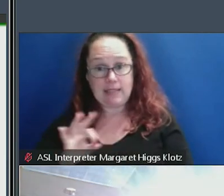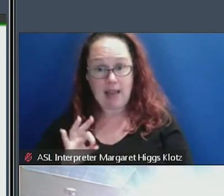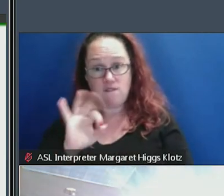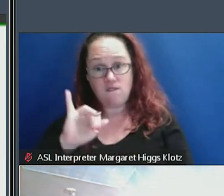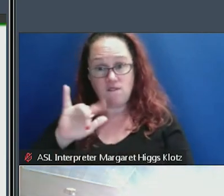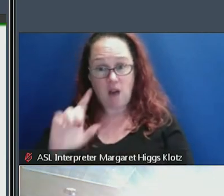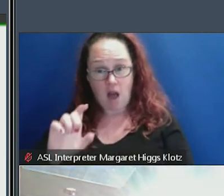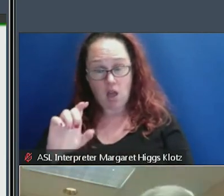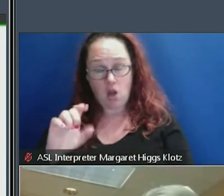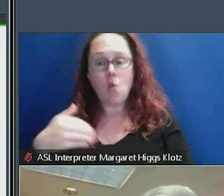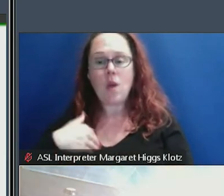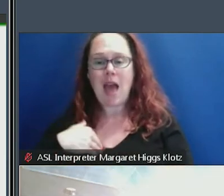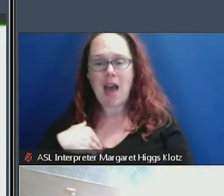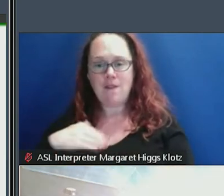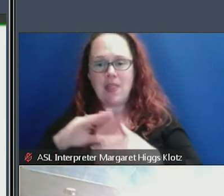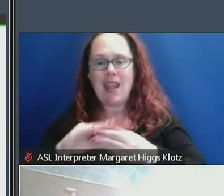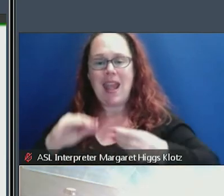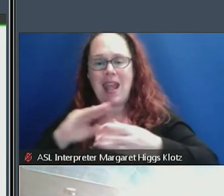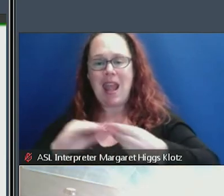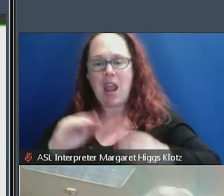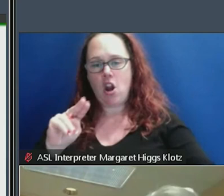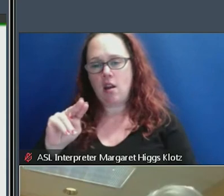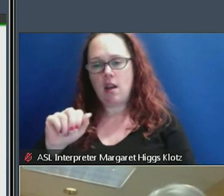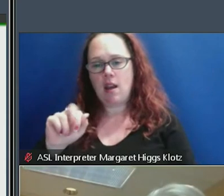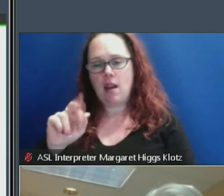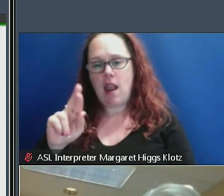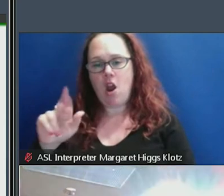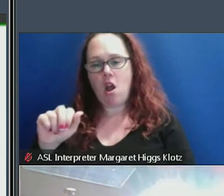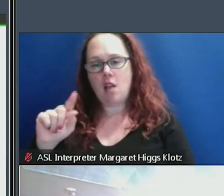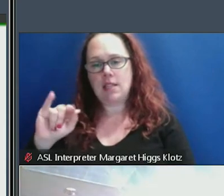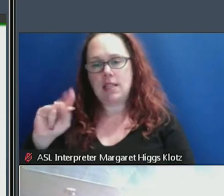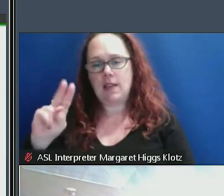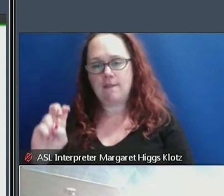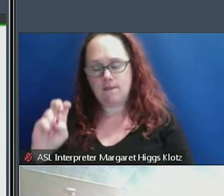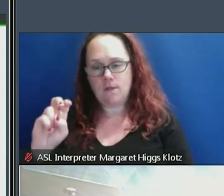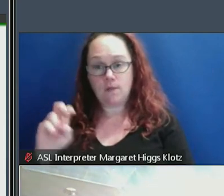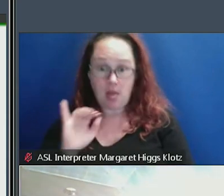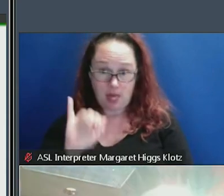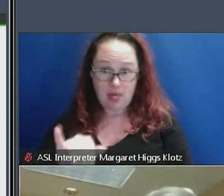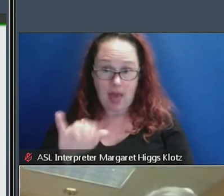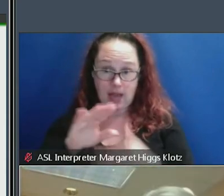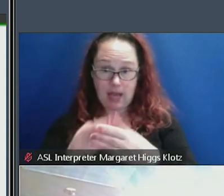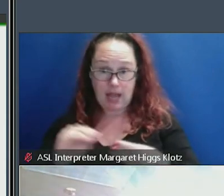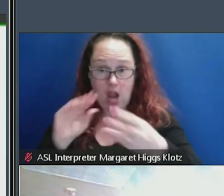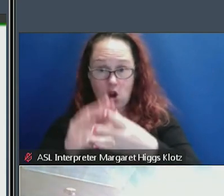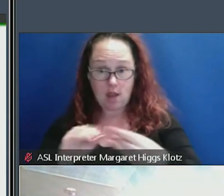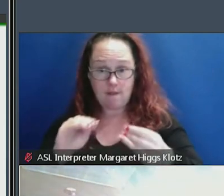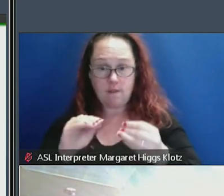and this is in your record. And this narrative was prepared by the County and addressing